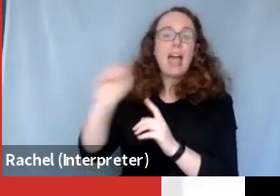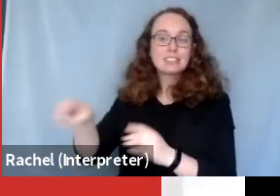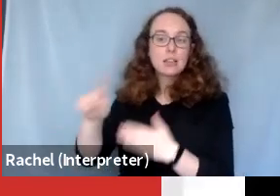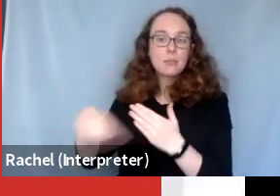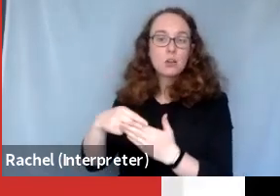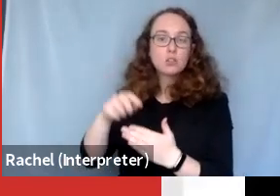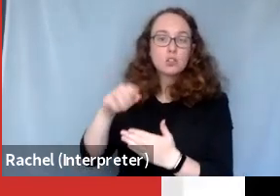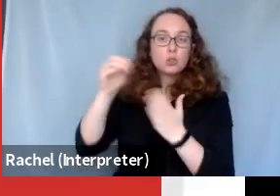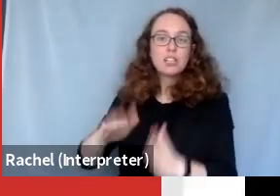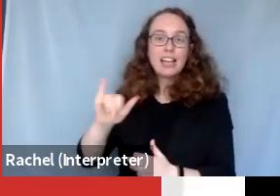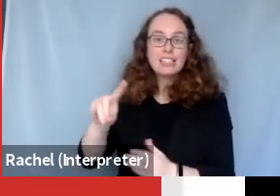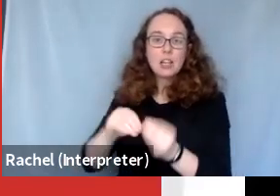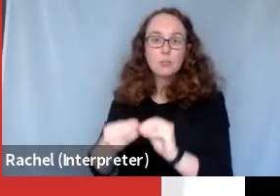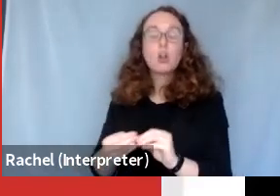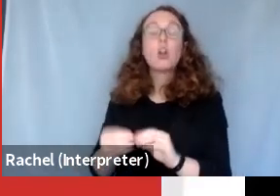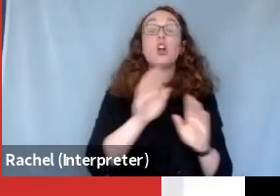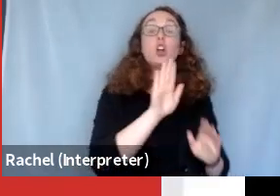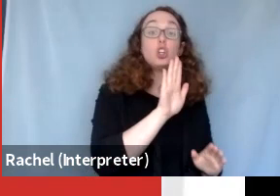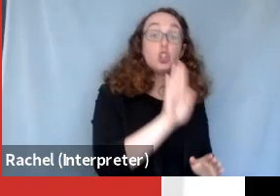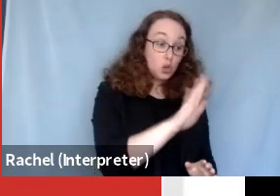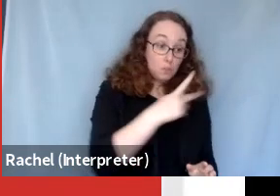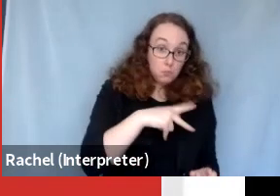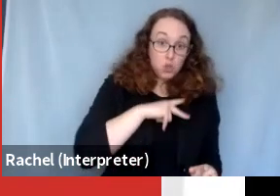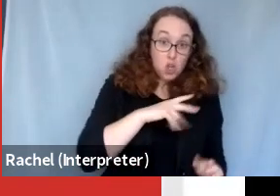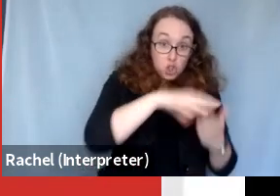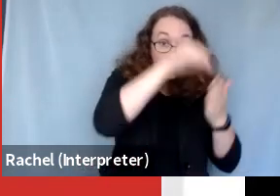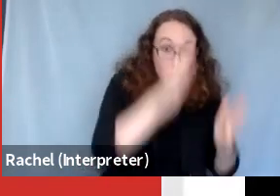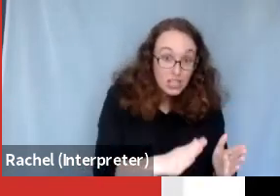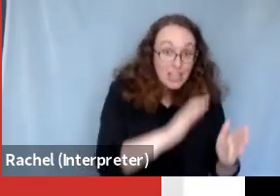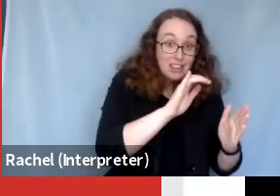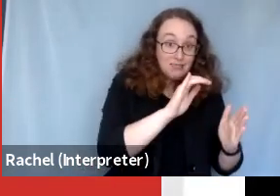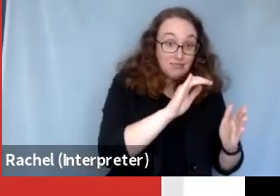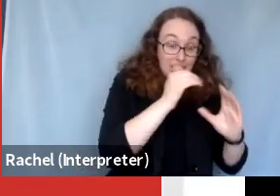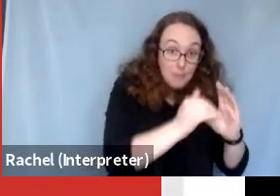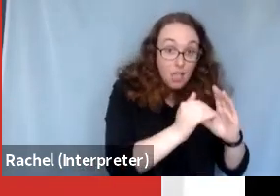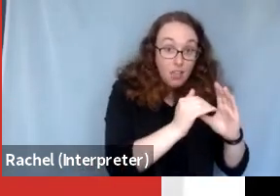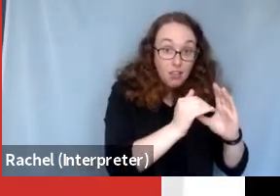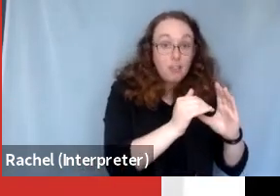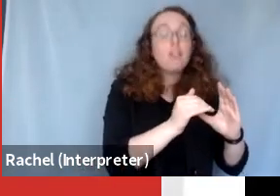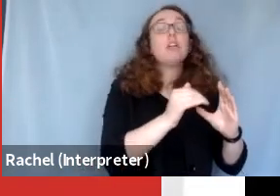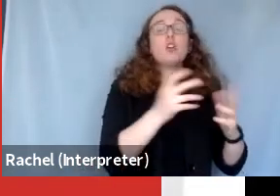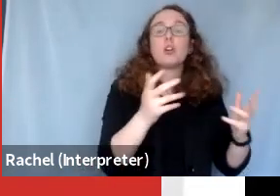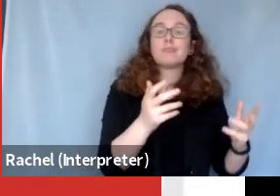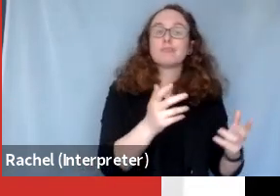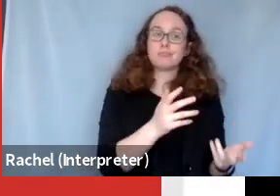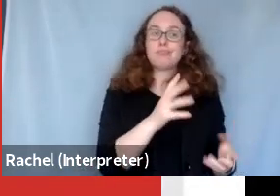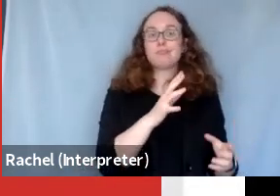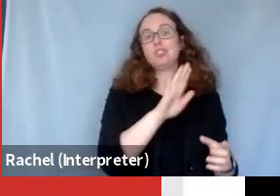is your seven digit student ID number at my.sccc.edu.